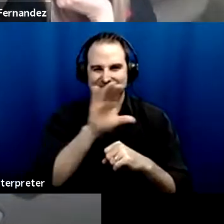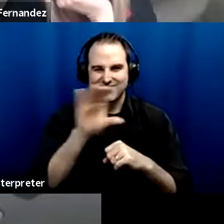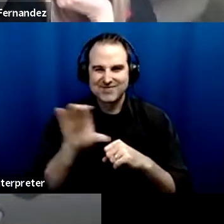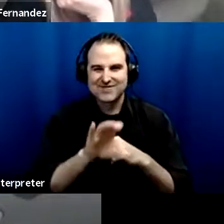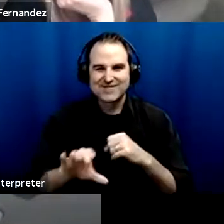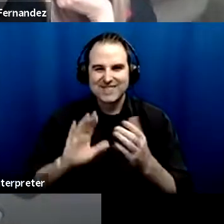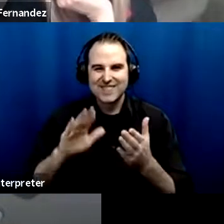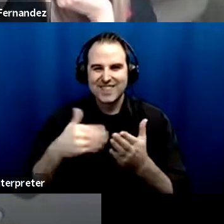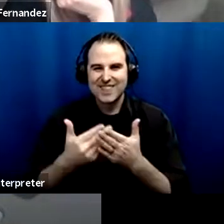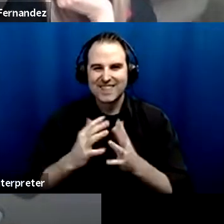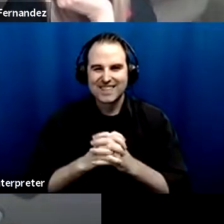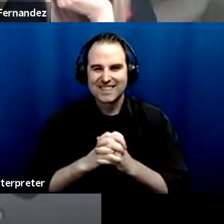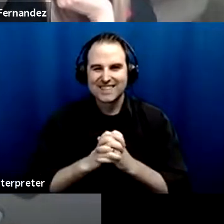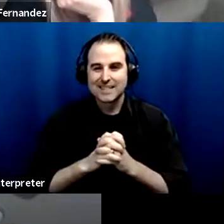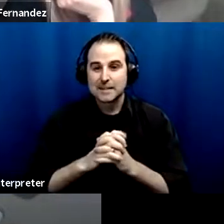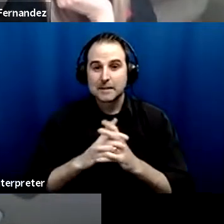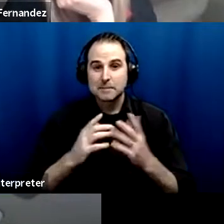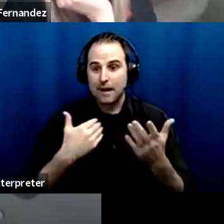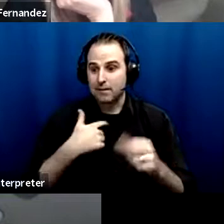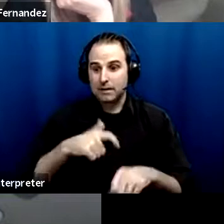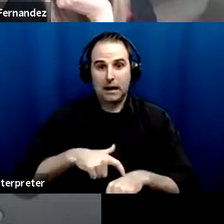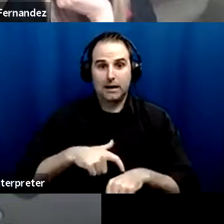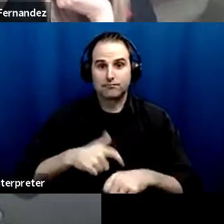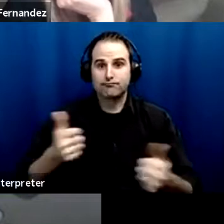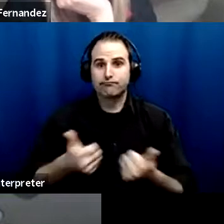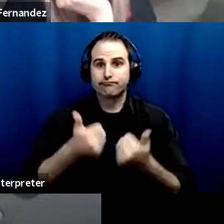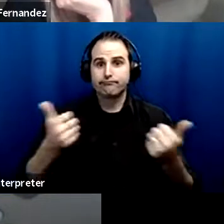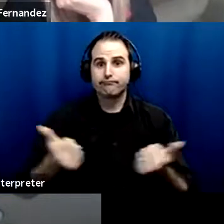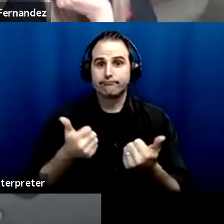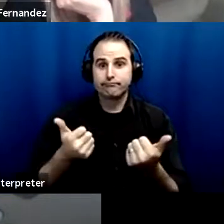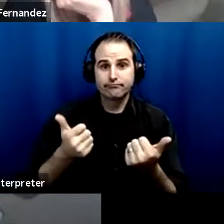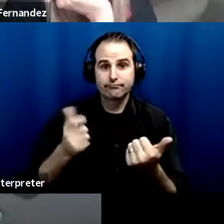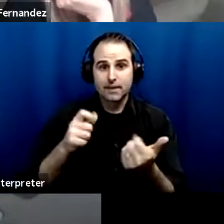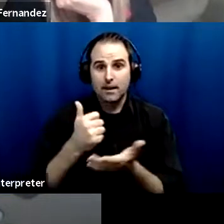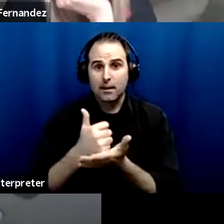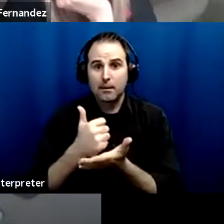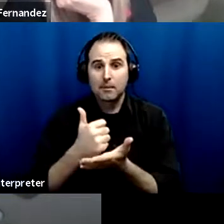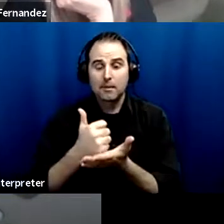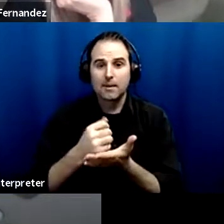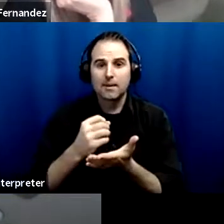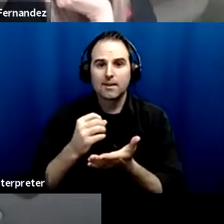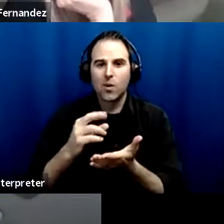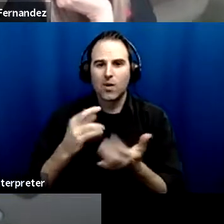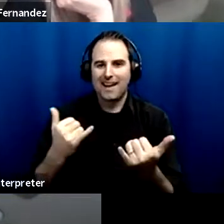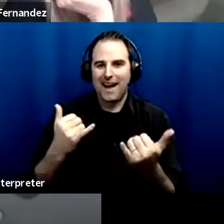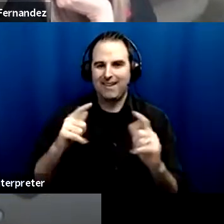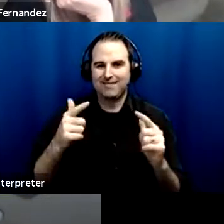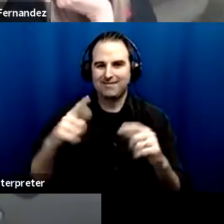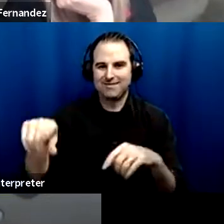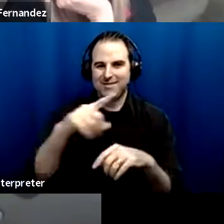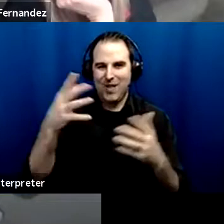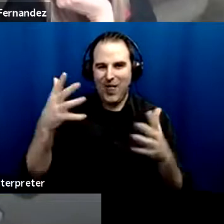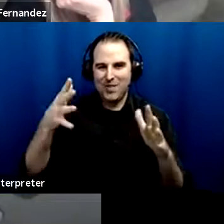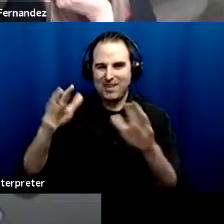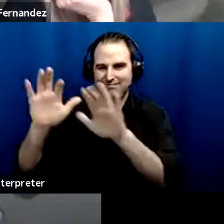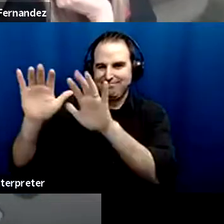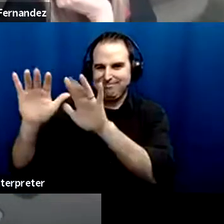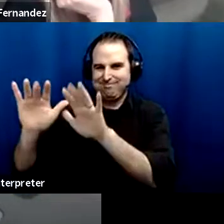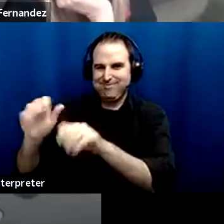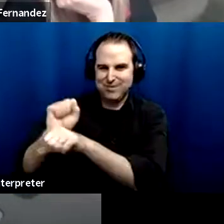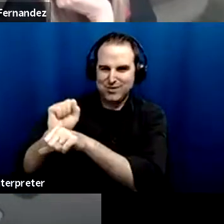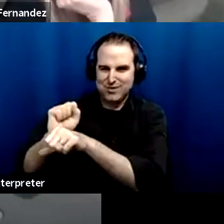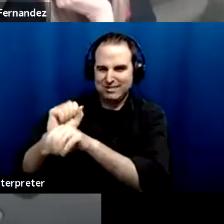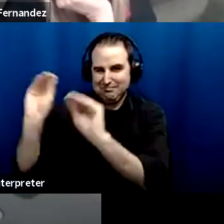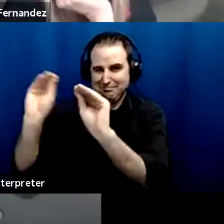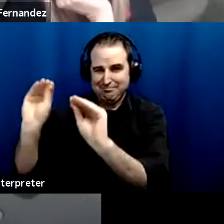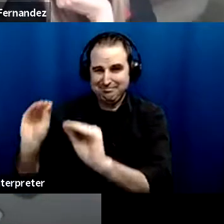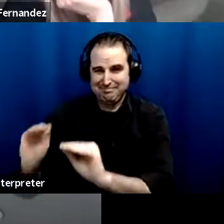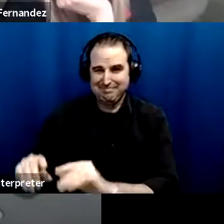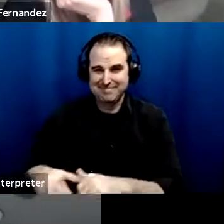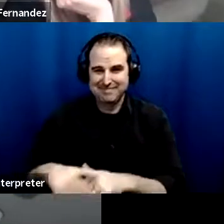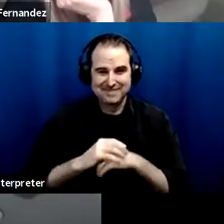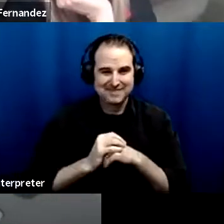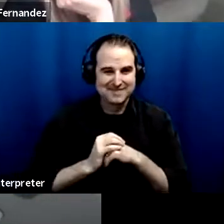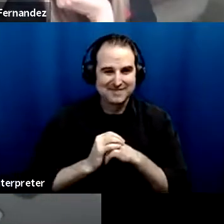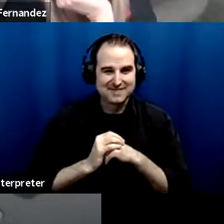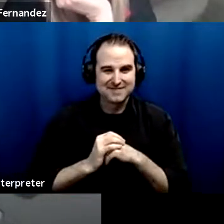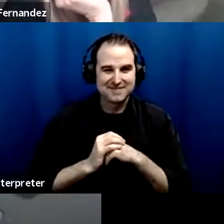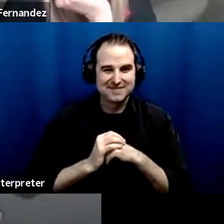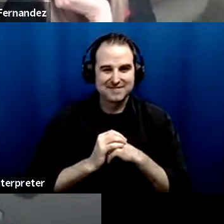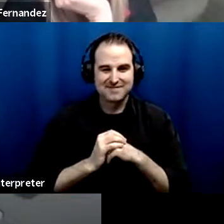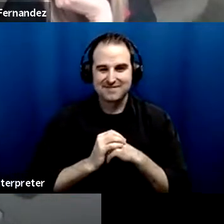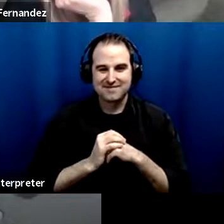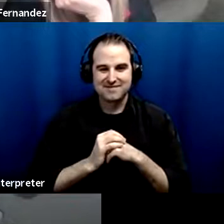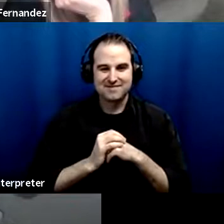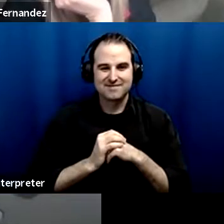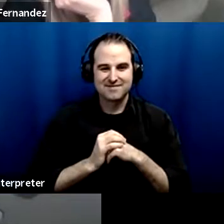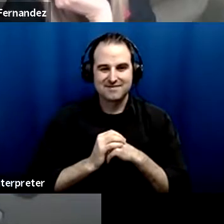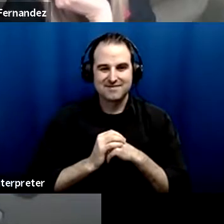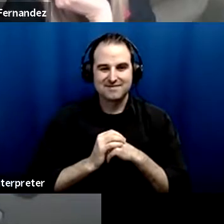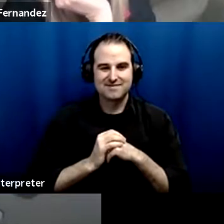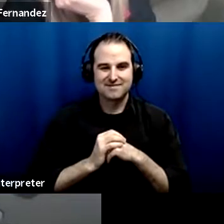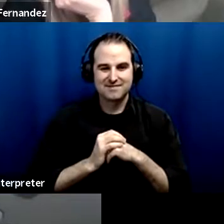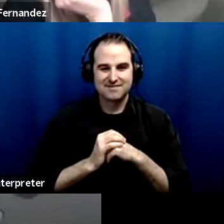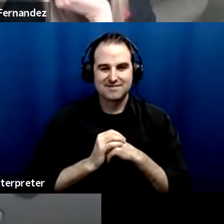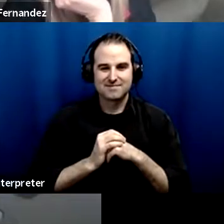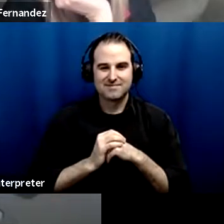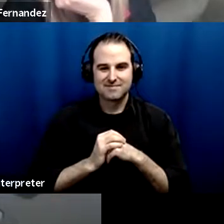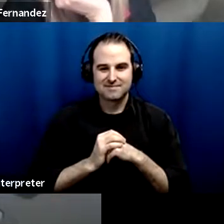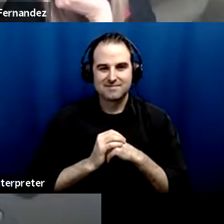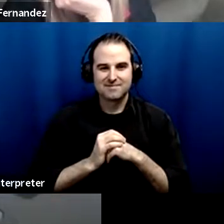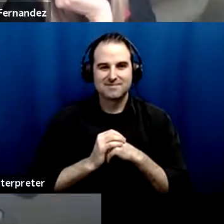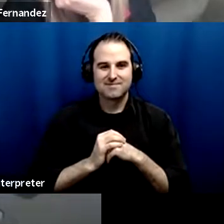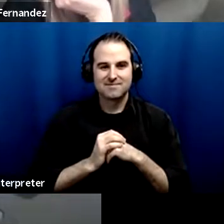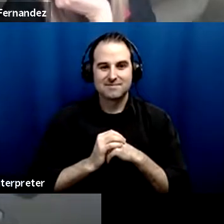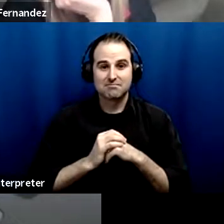anything else we can help you with? Well, we've got all this time. Or you want to work on your you working on your screens? Okay, do